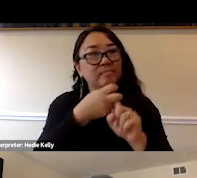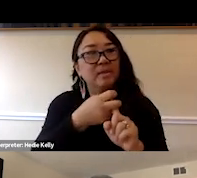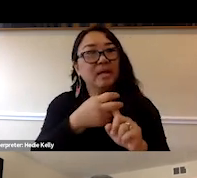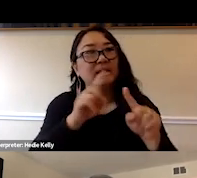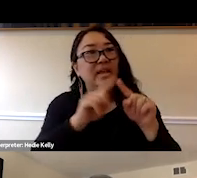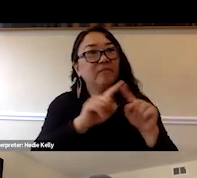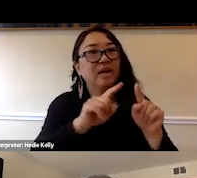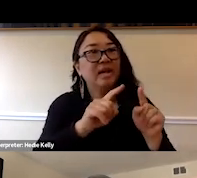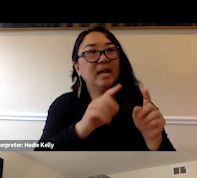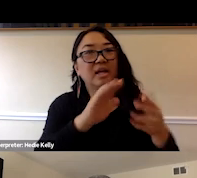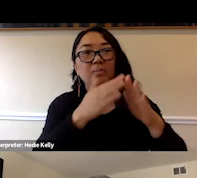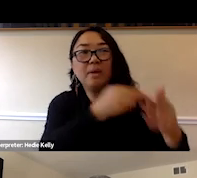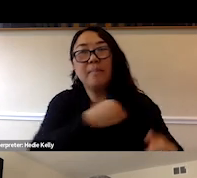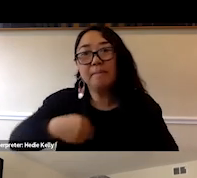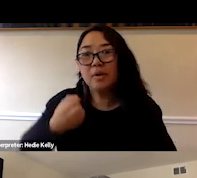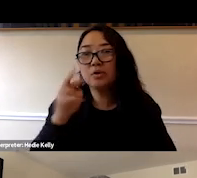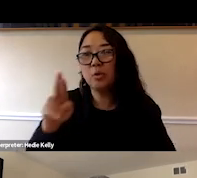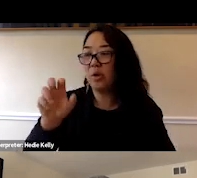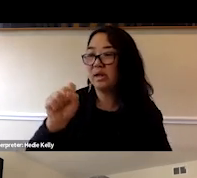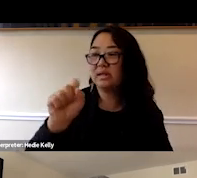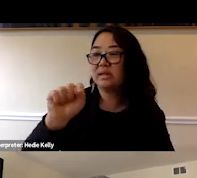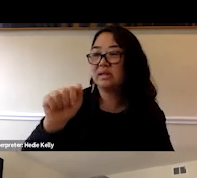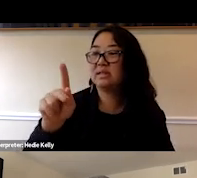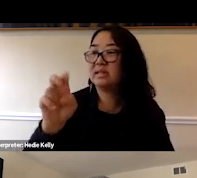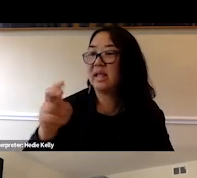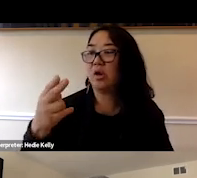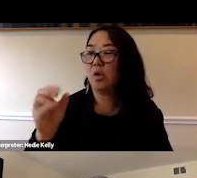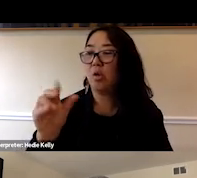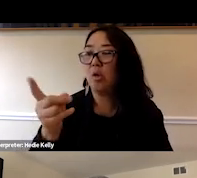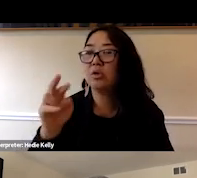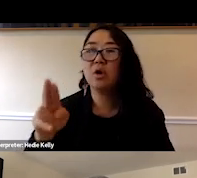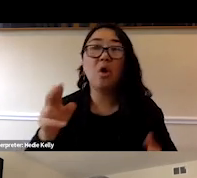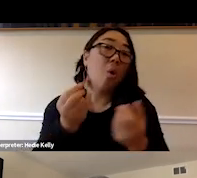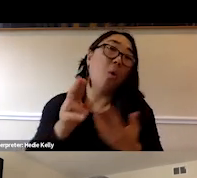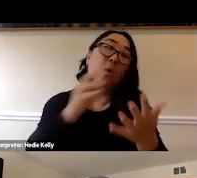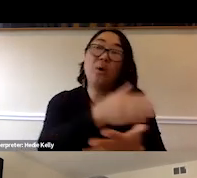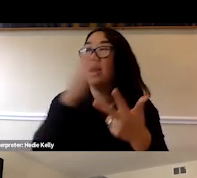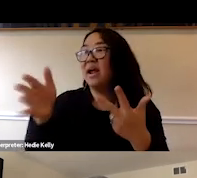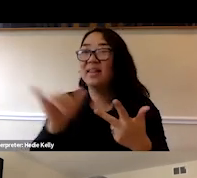or Mike, like a museum membership card carrying holder. Right.